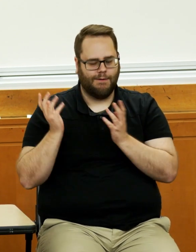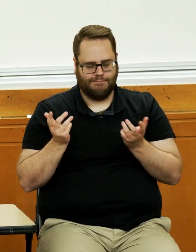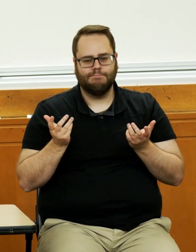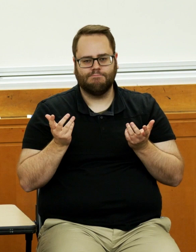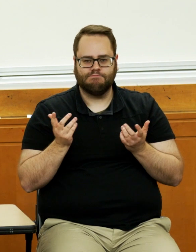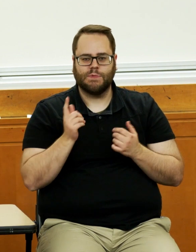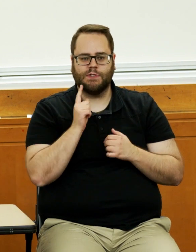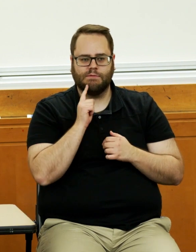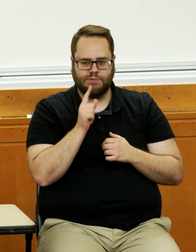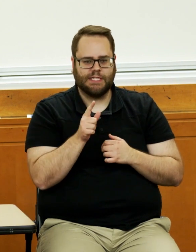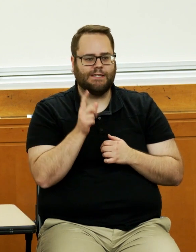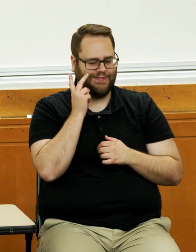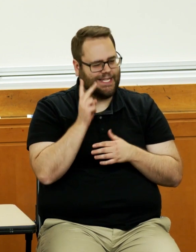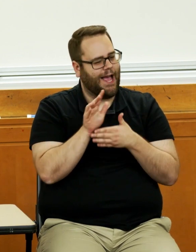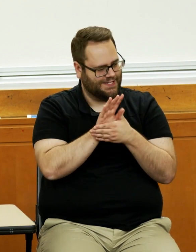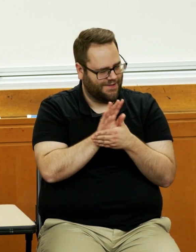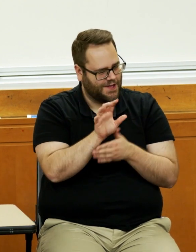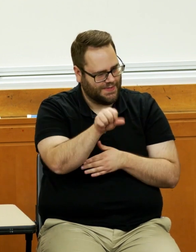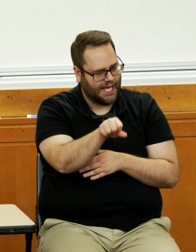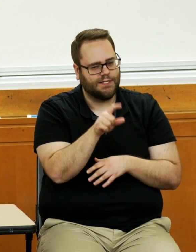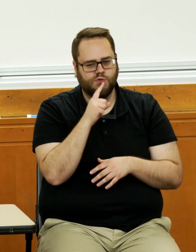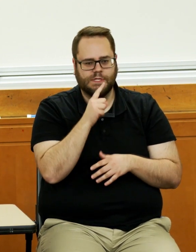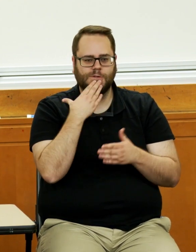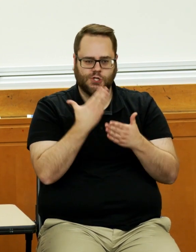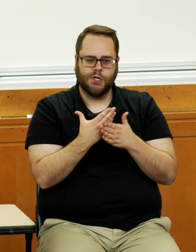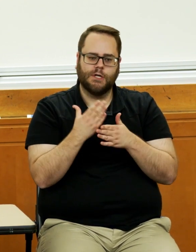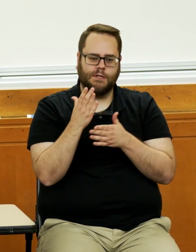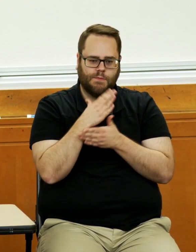Definitely seen the film and it's definitely a good piece of disability rights history.